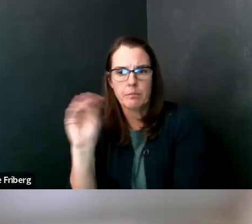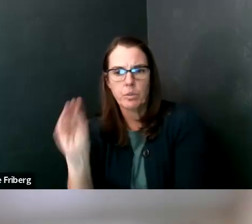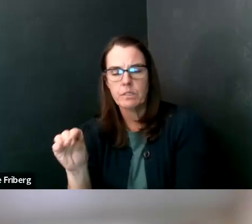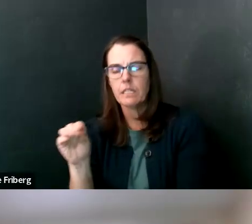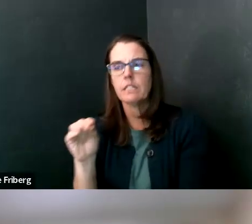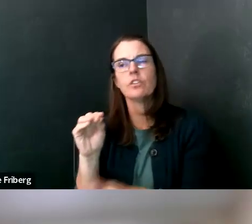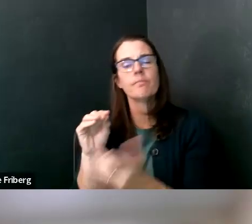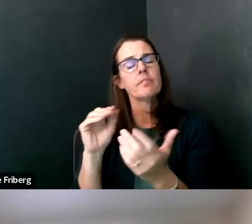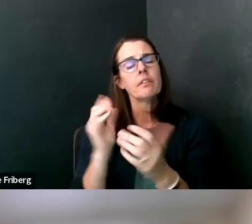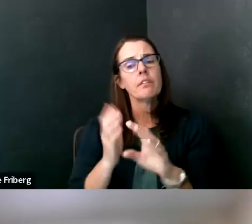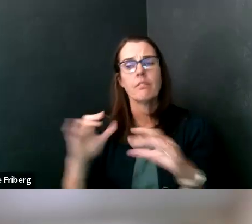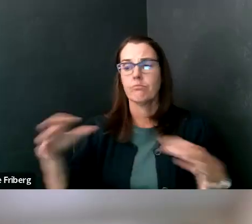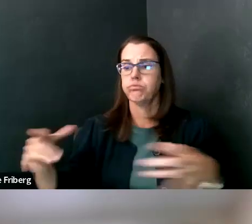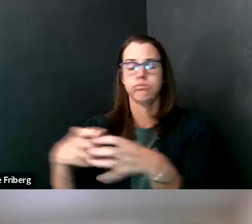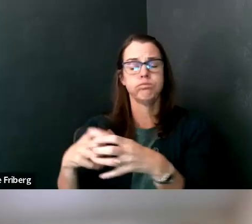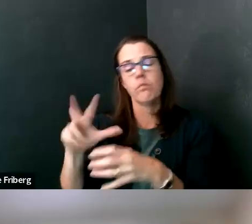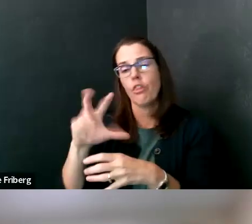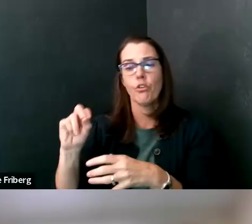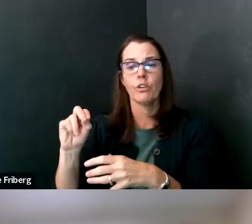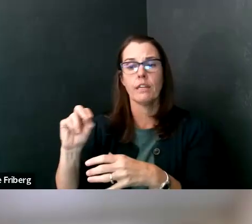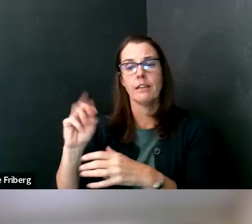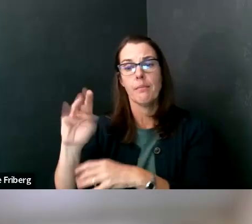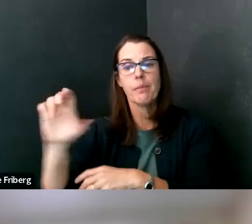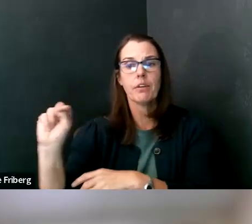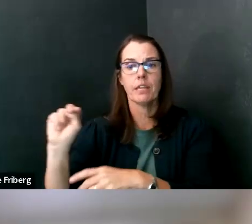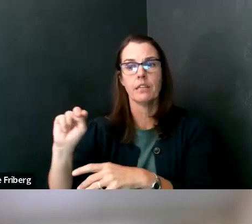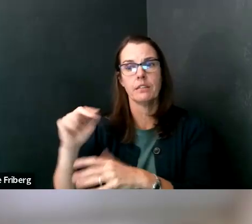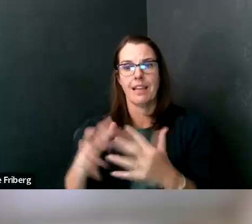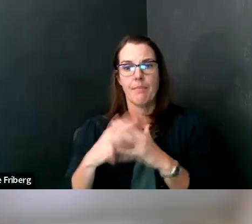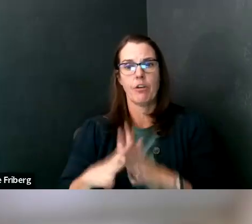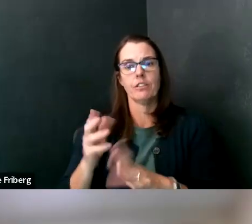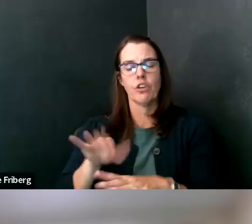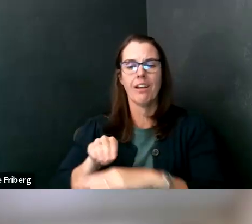30 million Americans are affected by a rare disease. The federal government has an ex